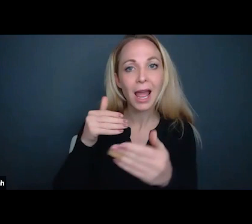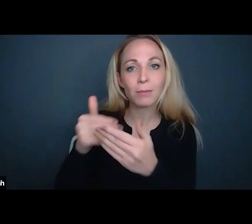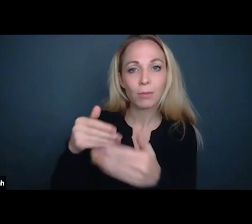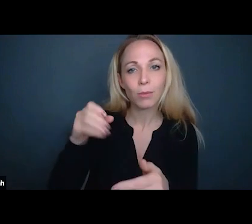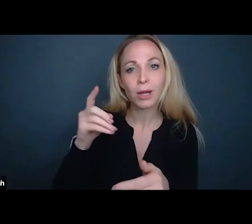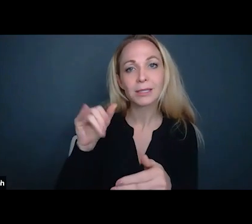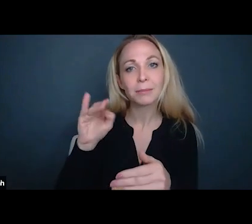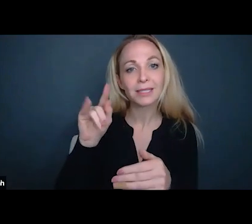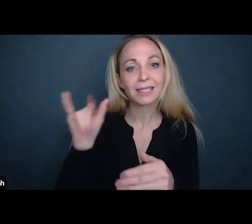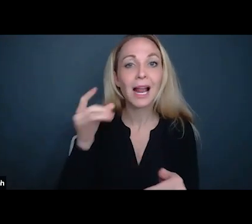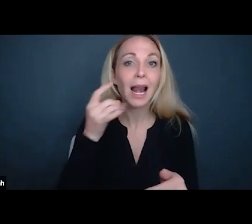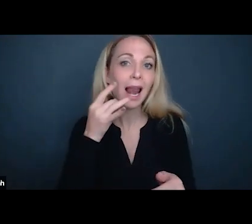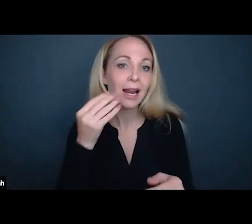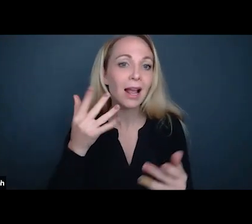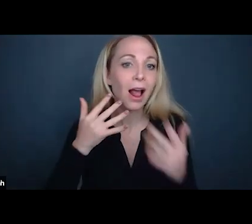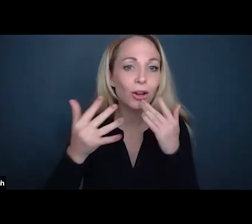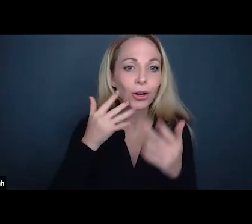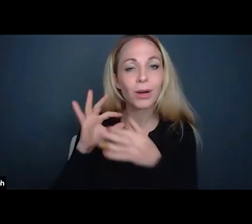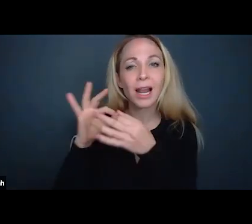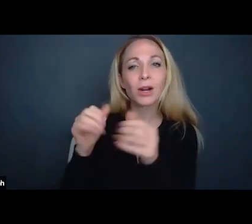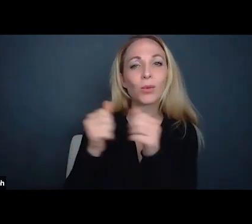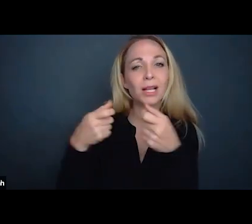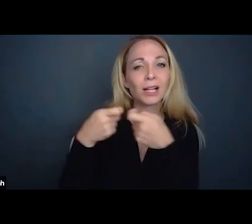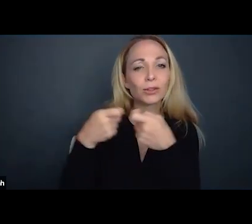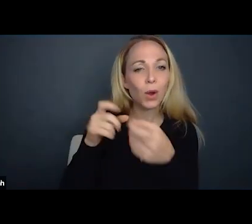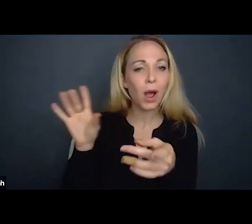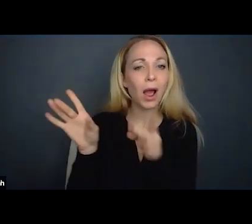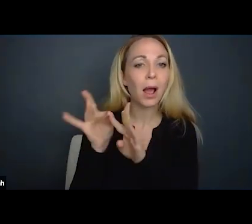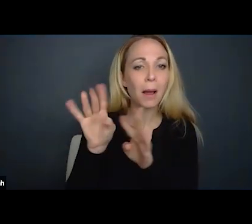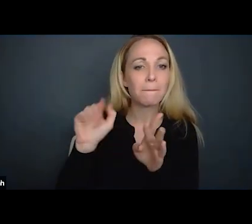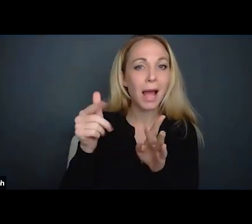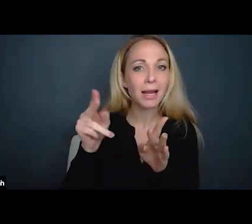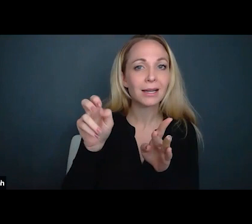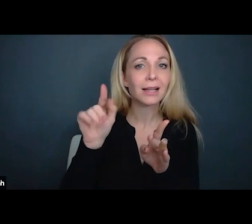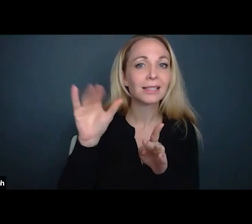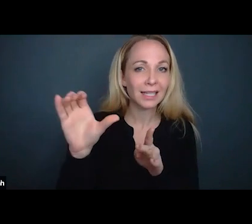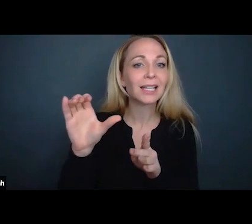And the fifth, regarding Electromagnetic Inference and Acoustics, is more relevant to building